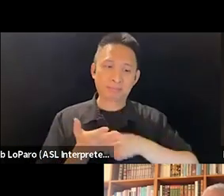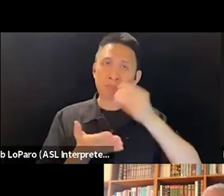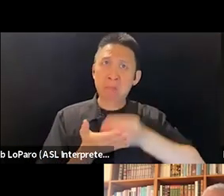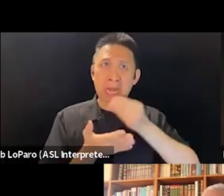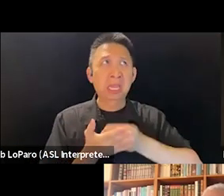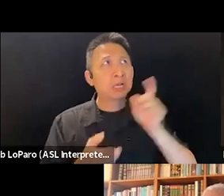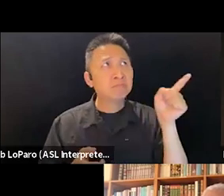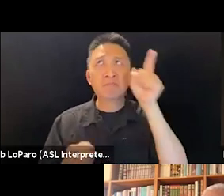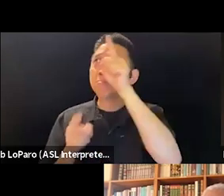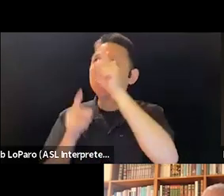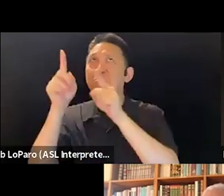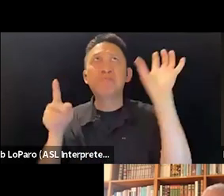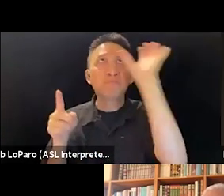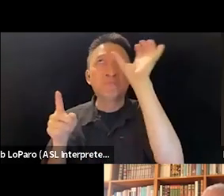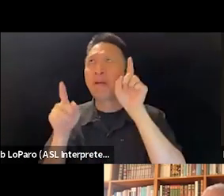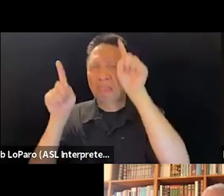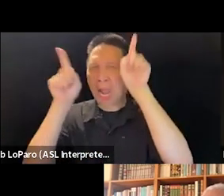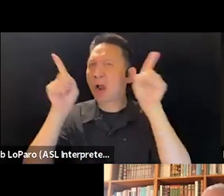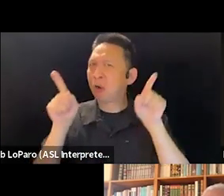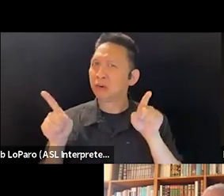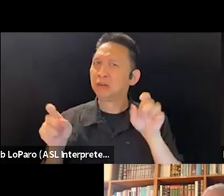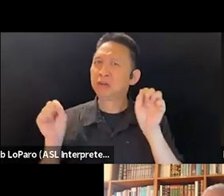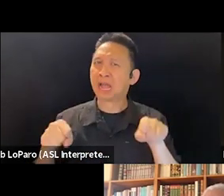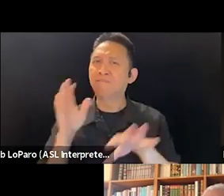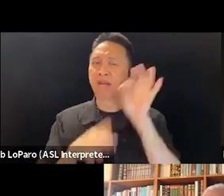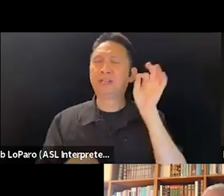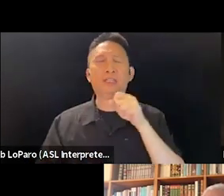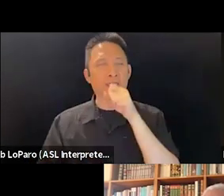Let's say you've made a decision, you know, I won't talk too much about a specific film,